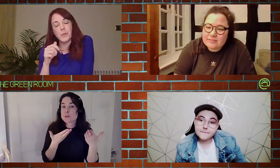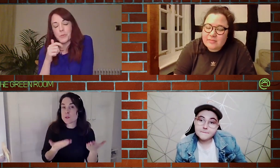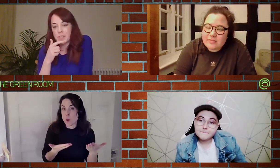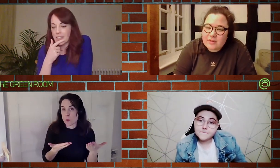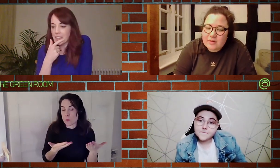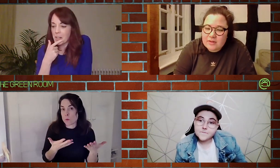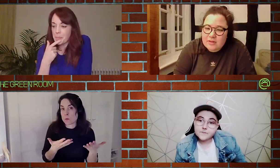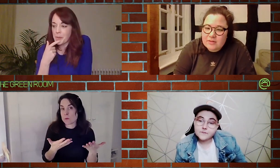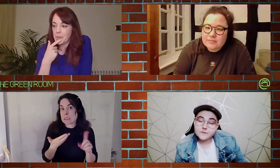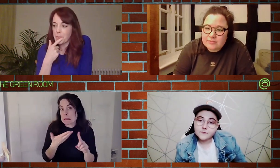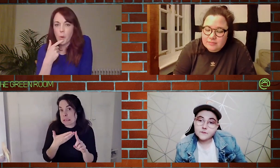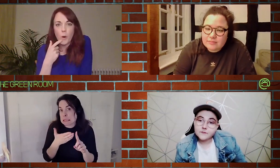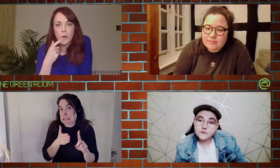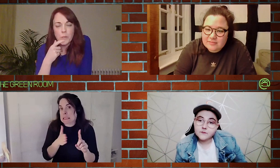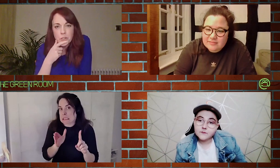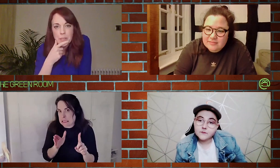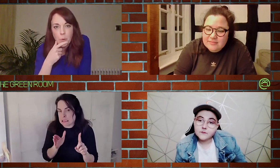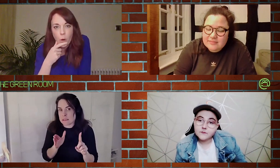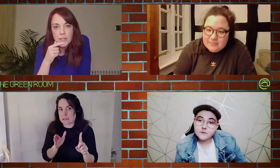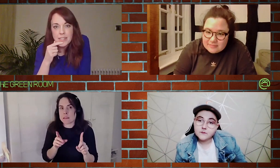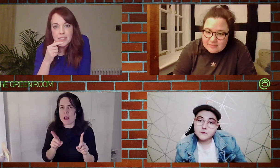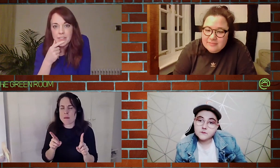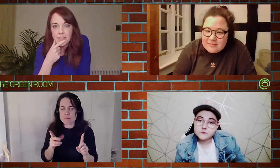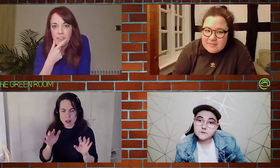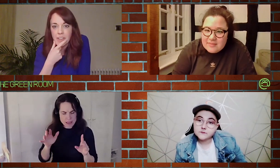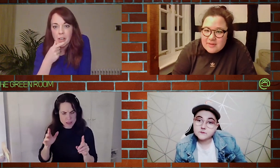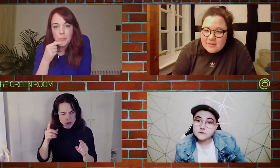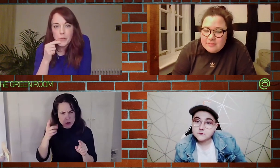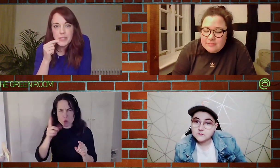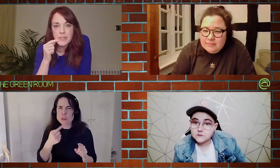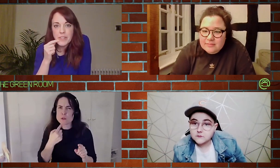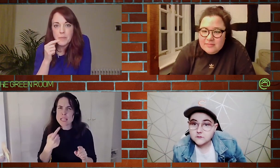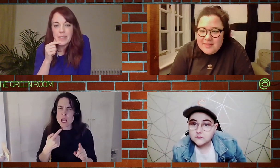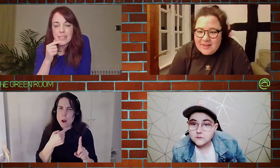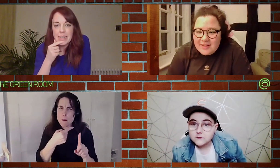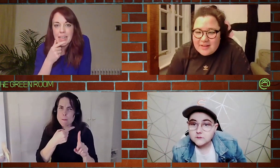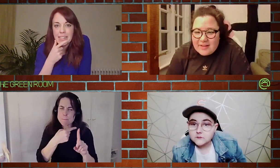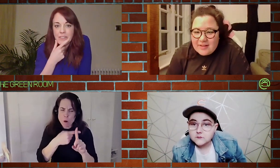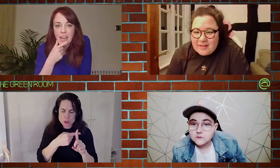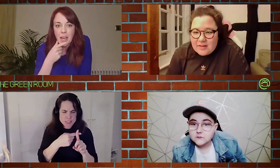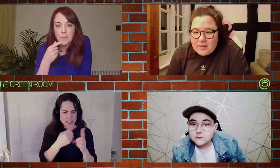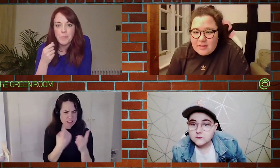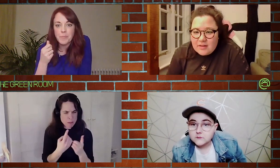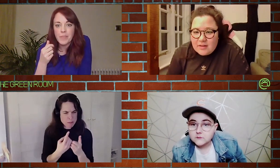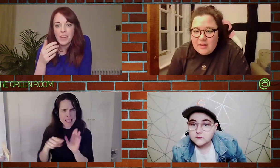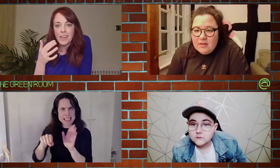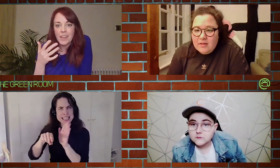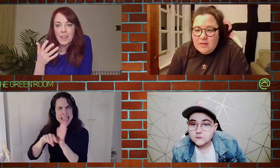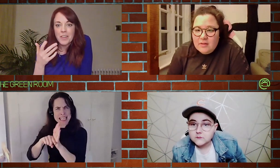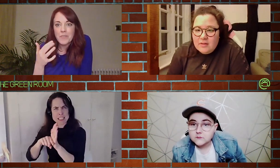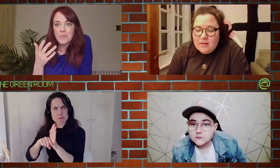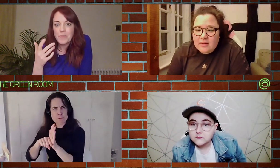were saying there about... What did you say positive some things in a negative time?